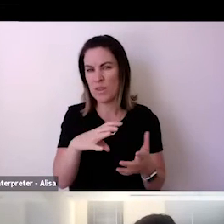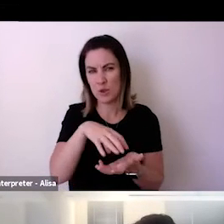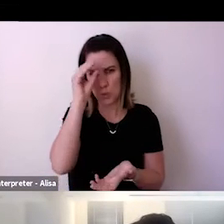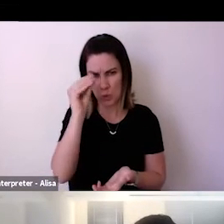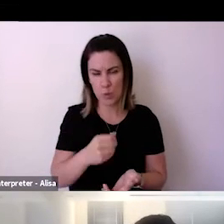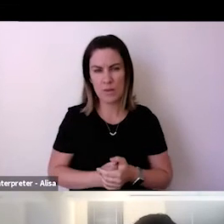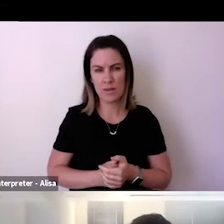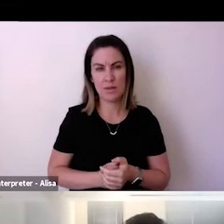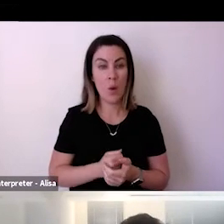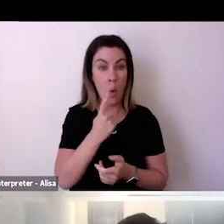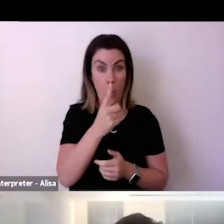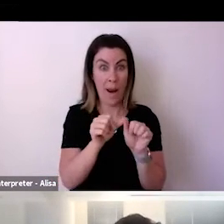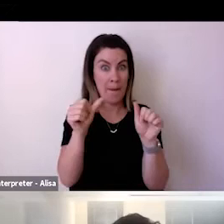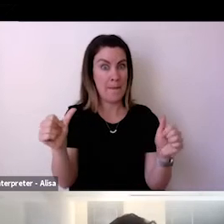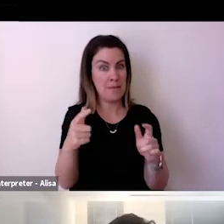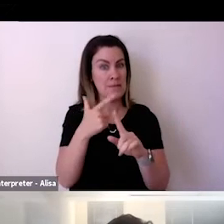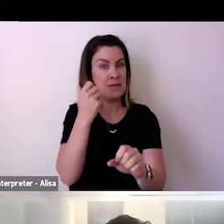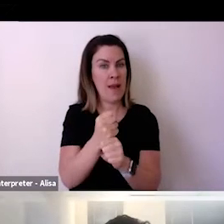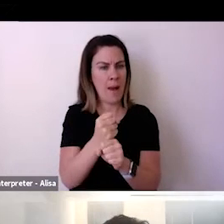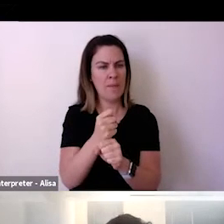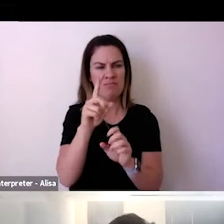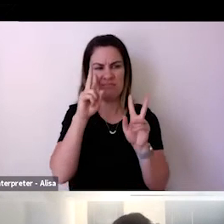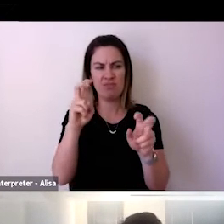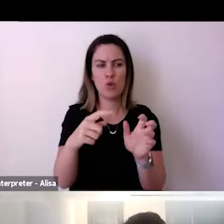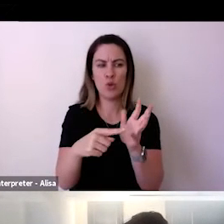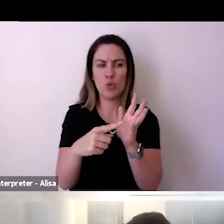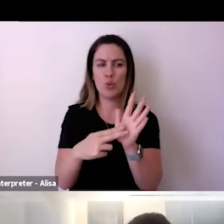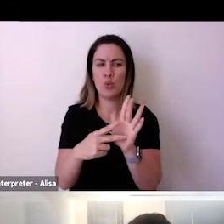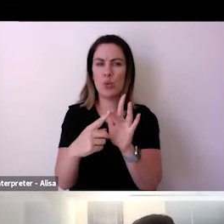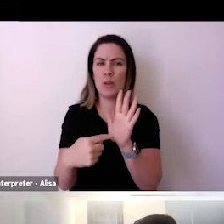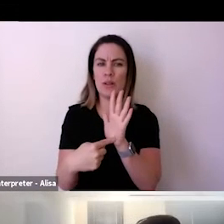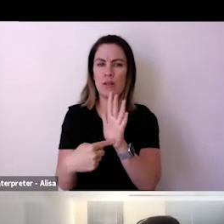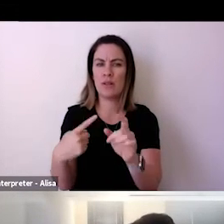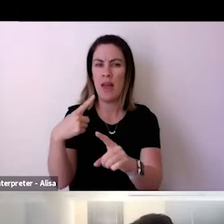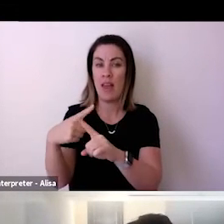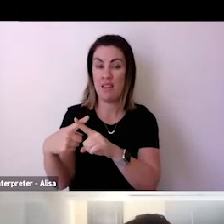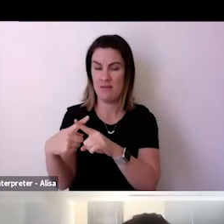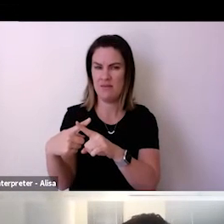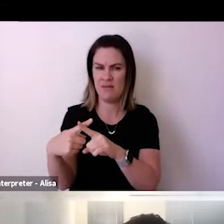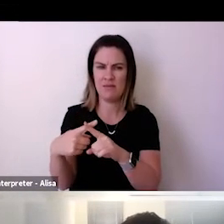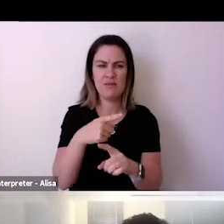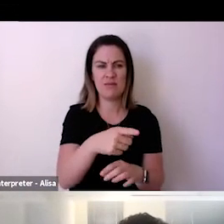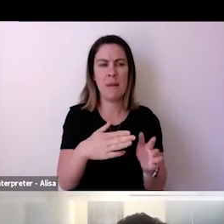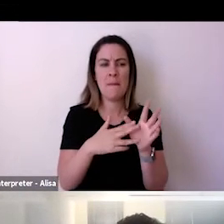group drew some inspiration from cold unit X at the Manchester school of art and around that up to 8000 students